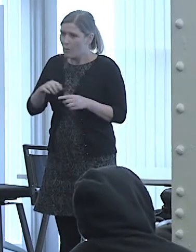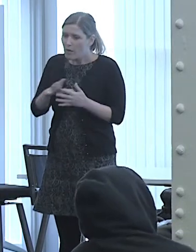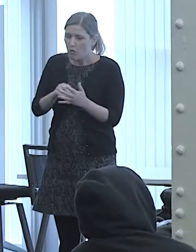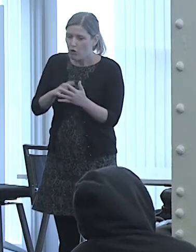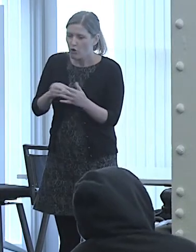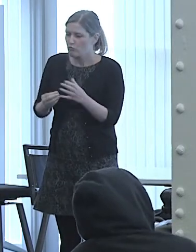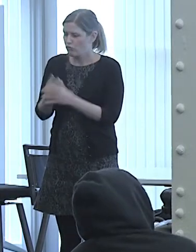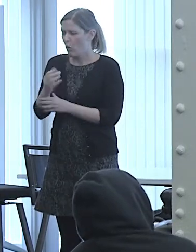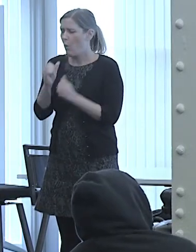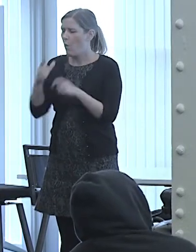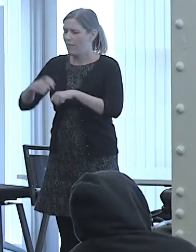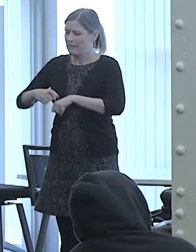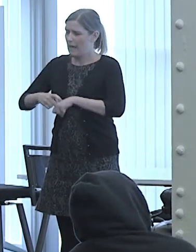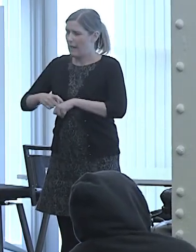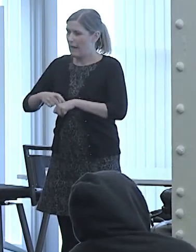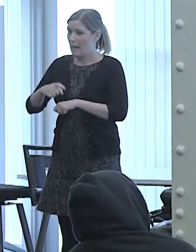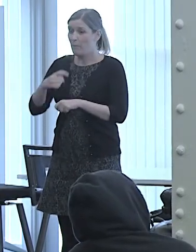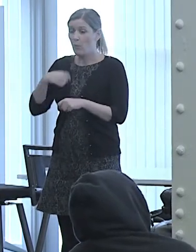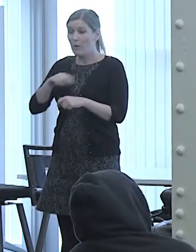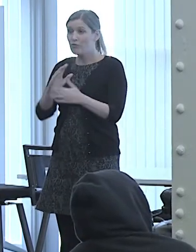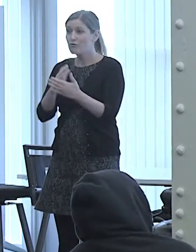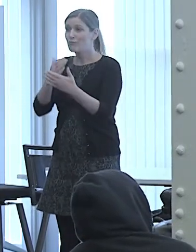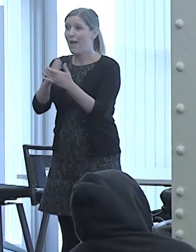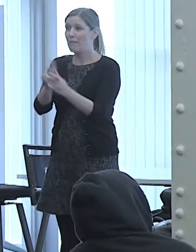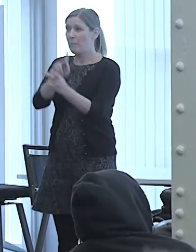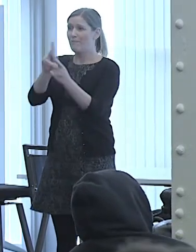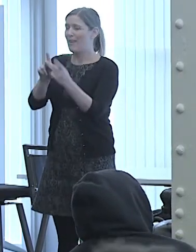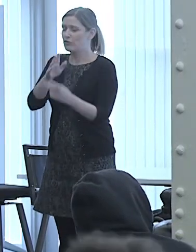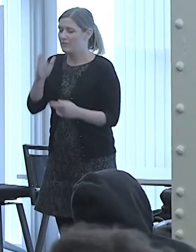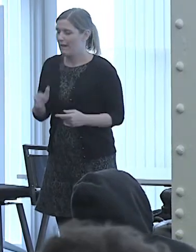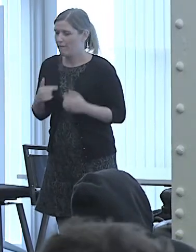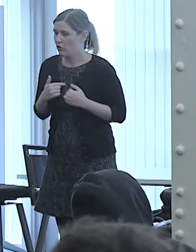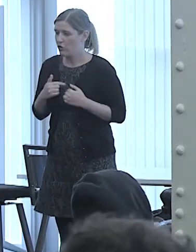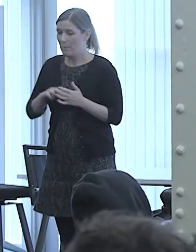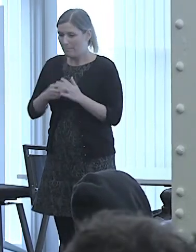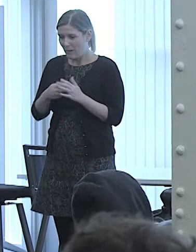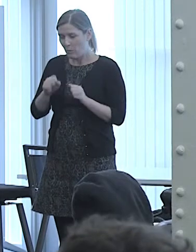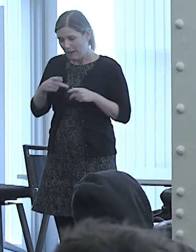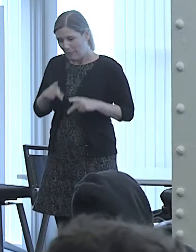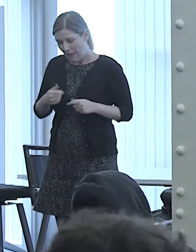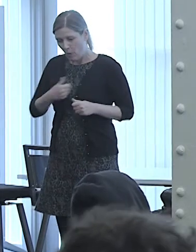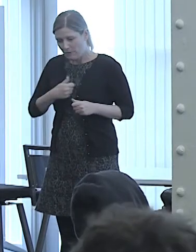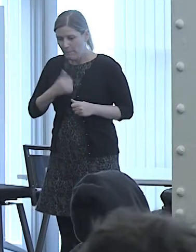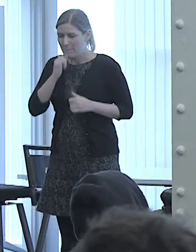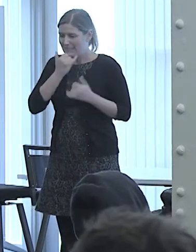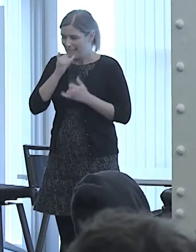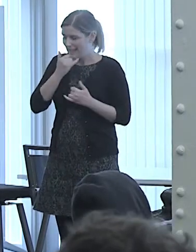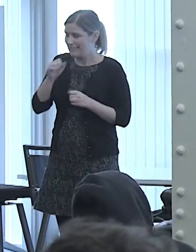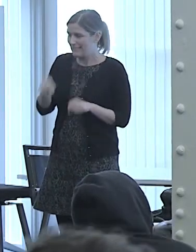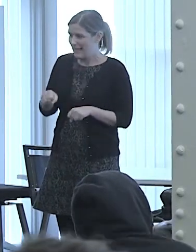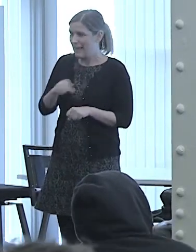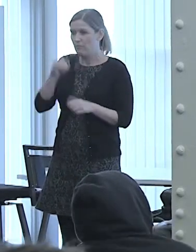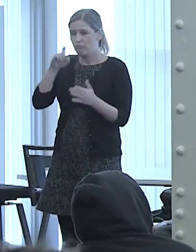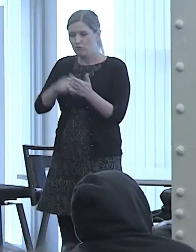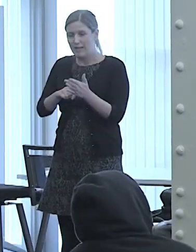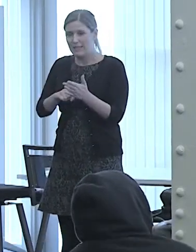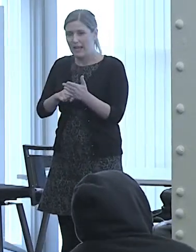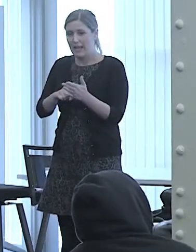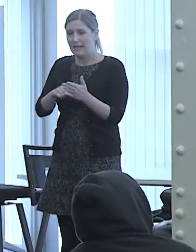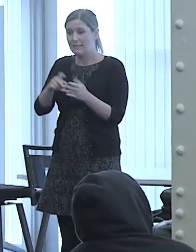Nobody is perfect. That means we can allow ourselves to make mistakes, and it means we can recognize that the people around us